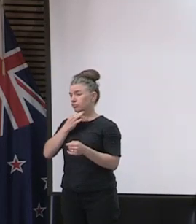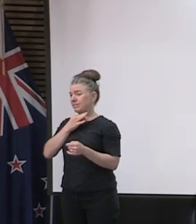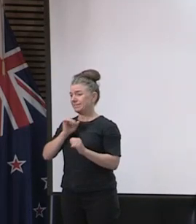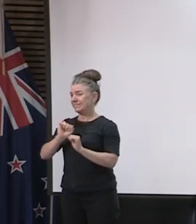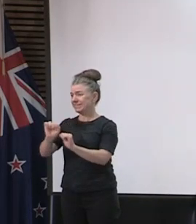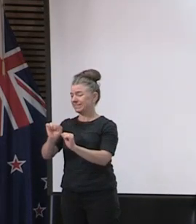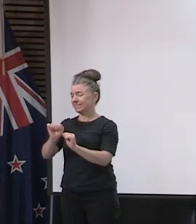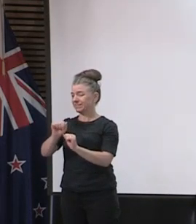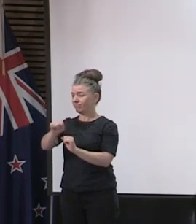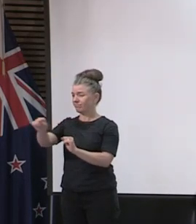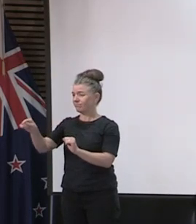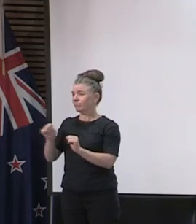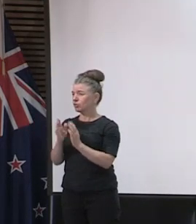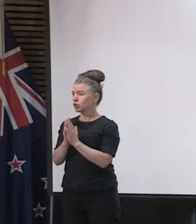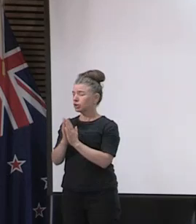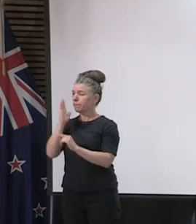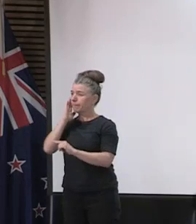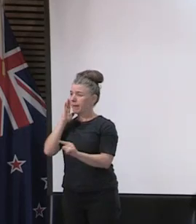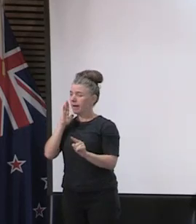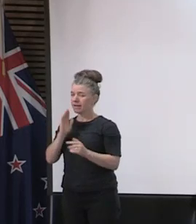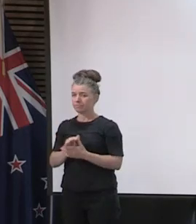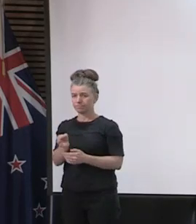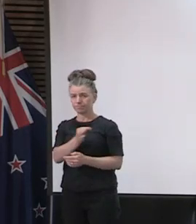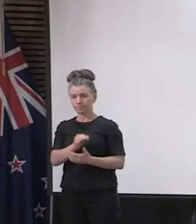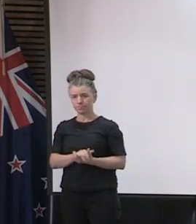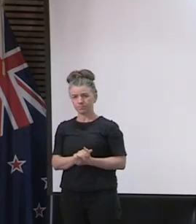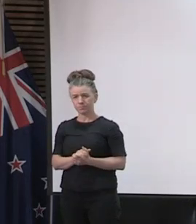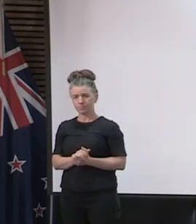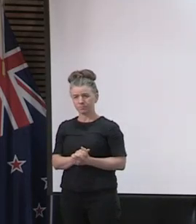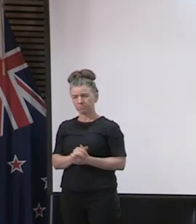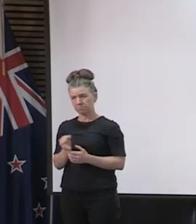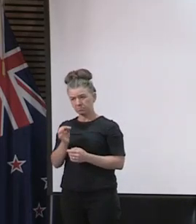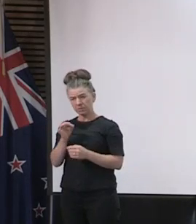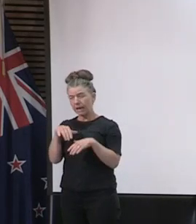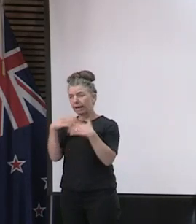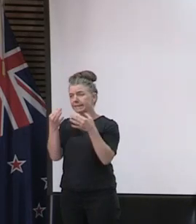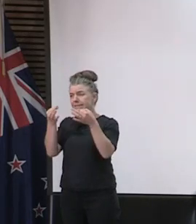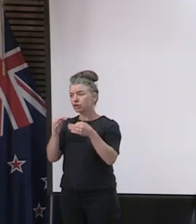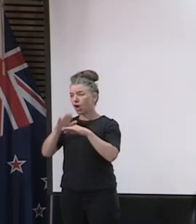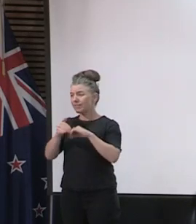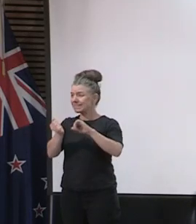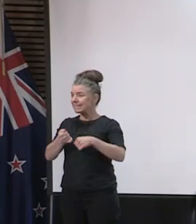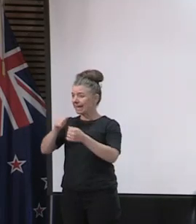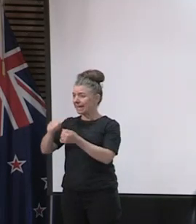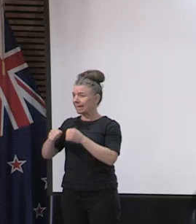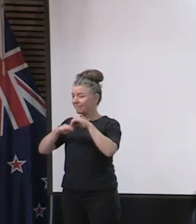to listen to public advice. I am sure he wouldn't want to put his congregation at risk. Has any decision